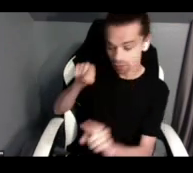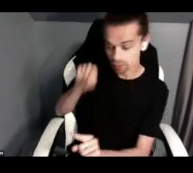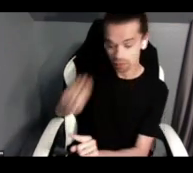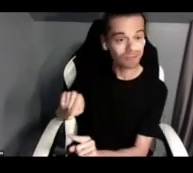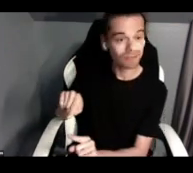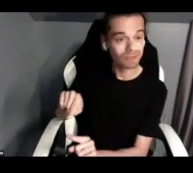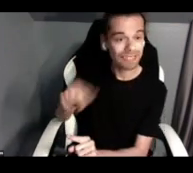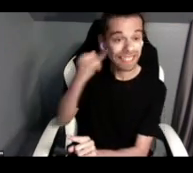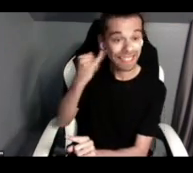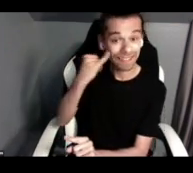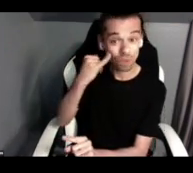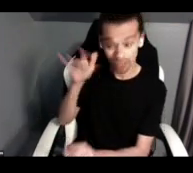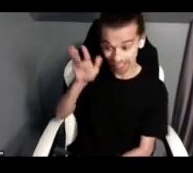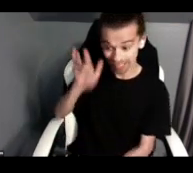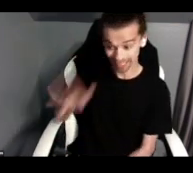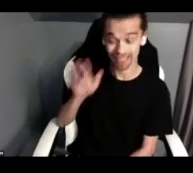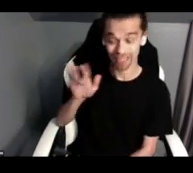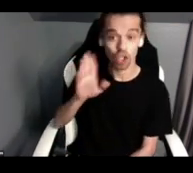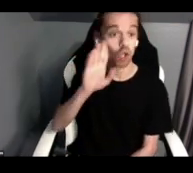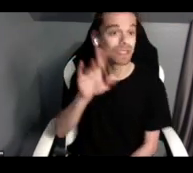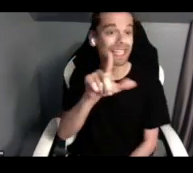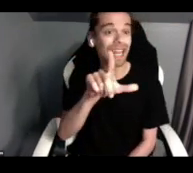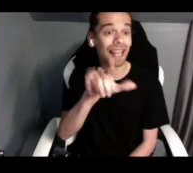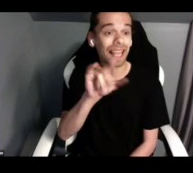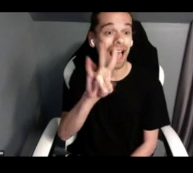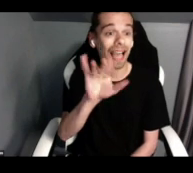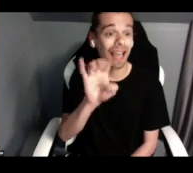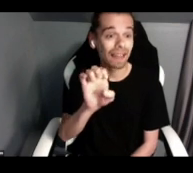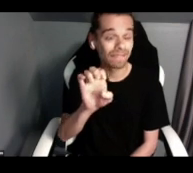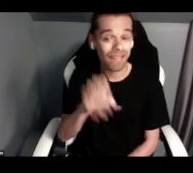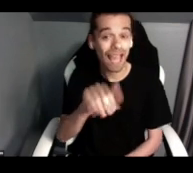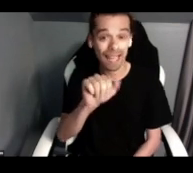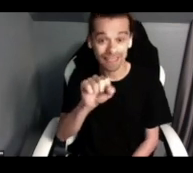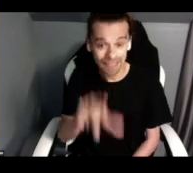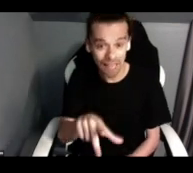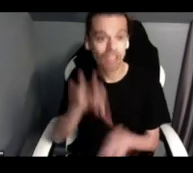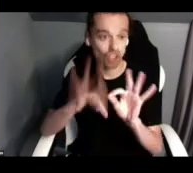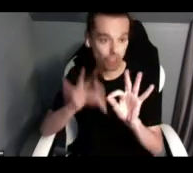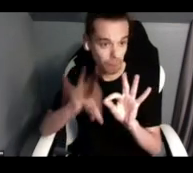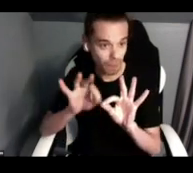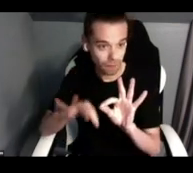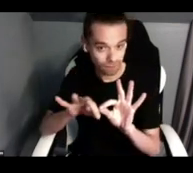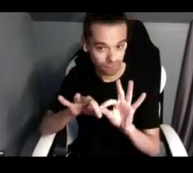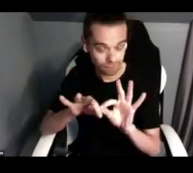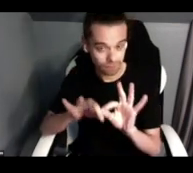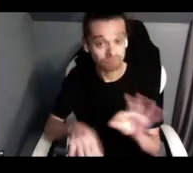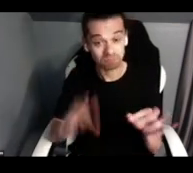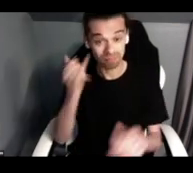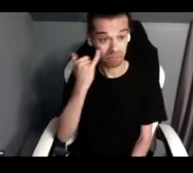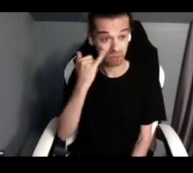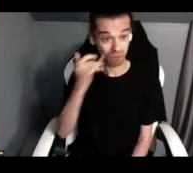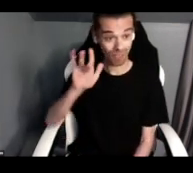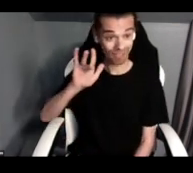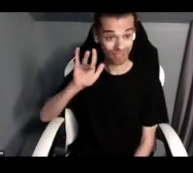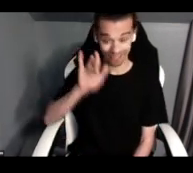see live ASL interpretation. and by clicking the CC icon,